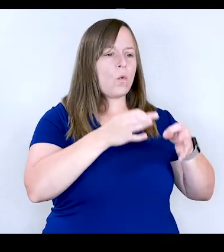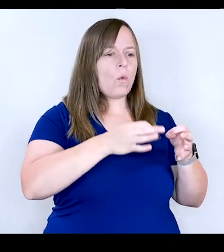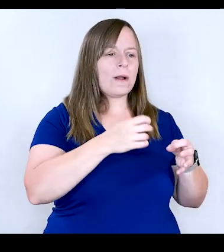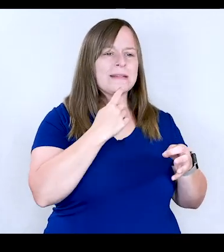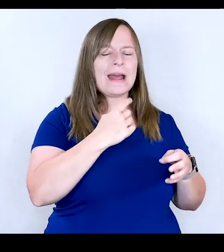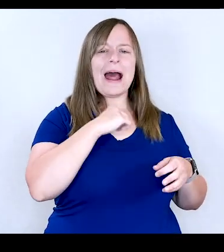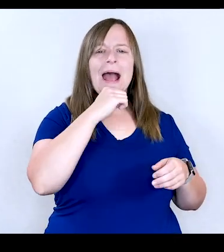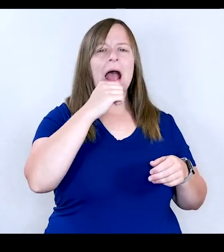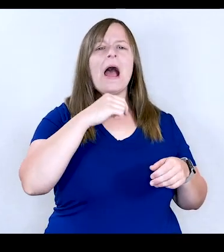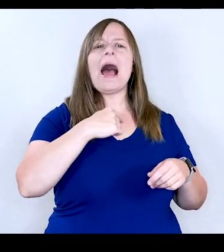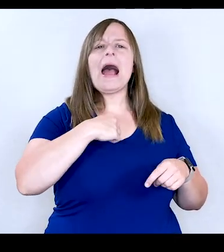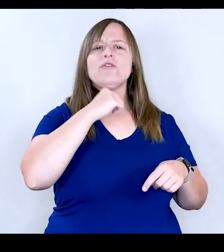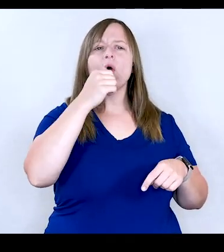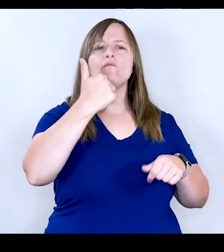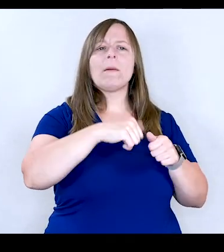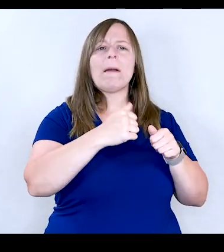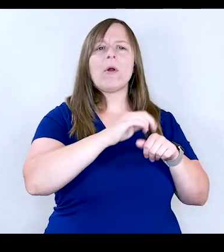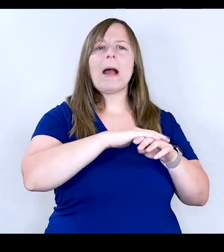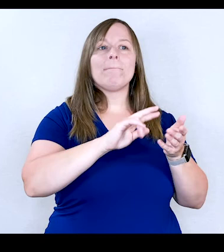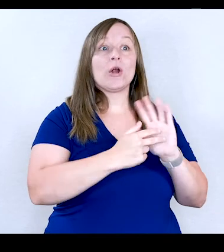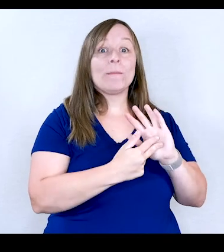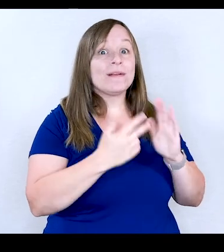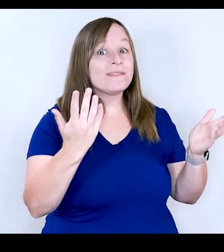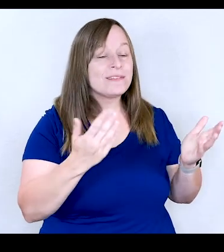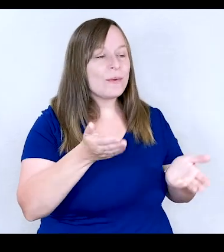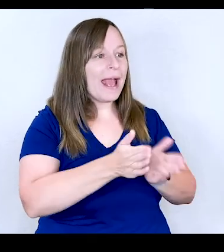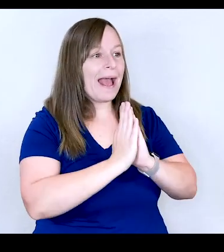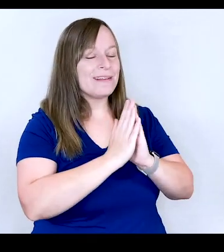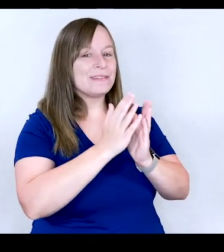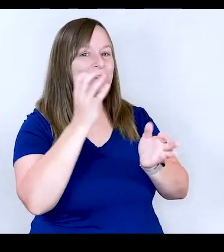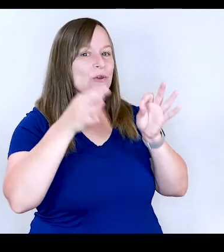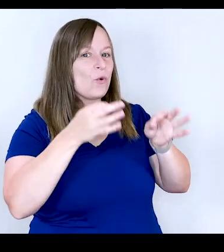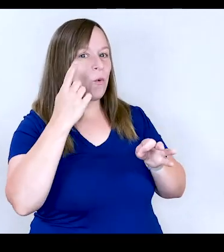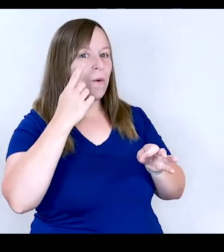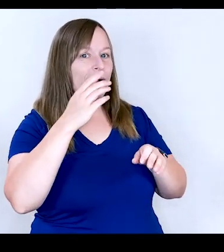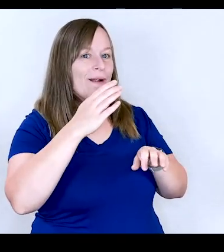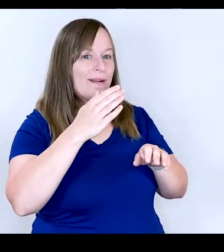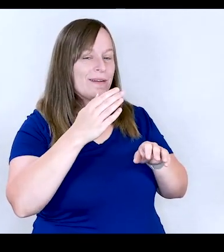purpose. And then, we asked the court for help saying, "Can we bring in a note-taker